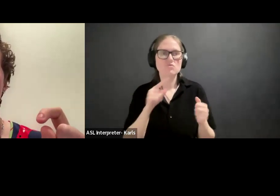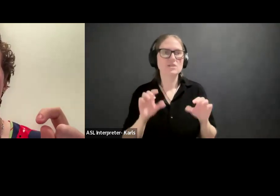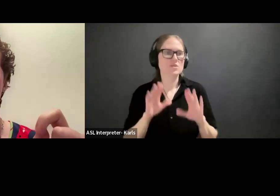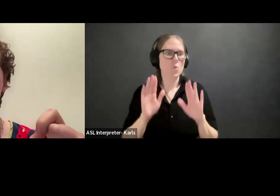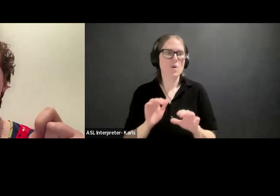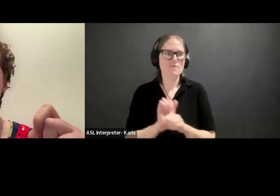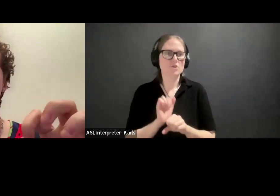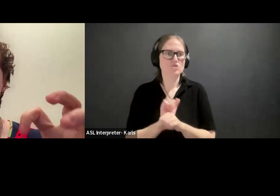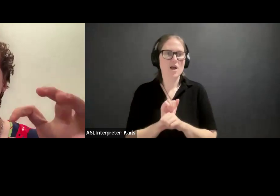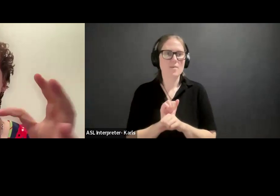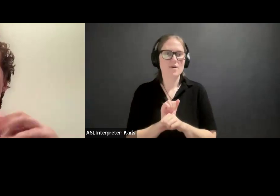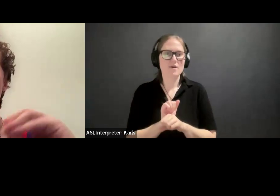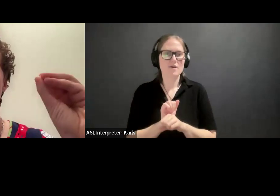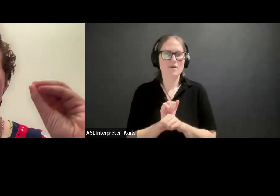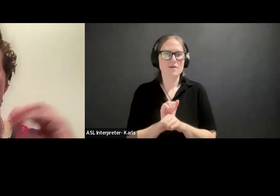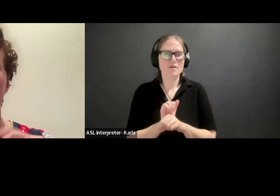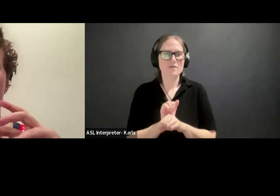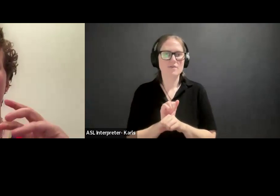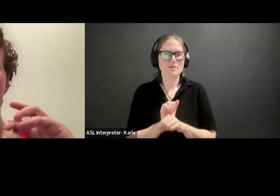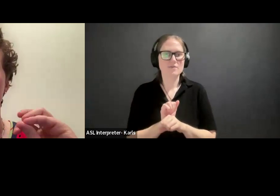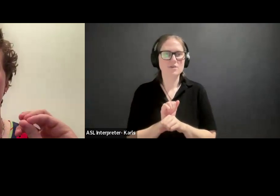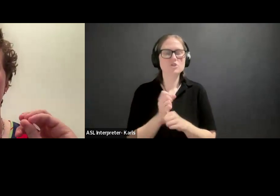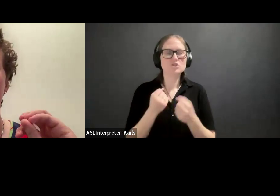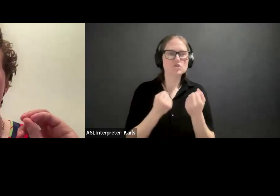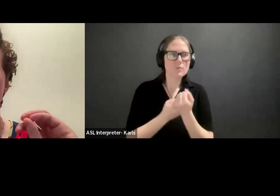kind of supporting or provoking, um…